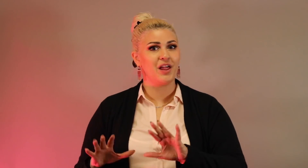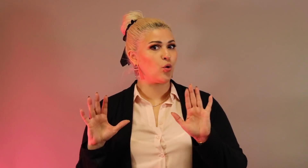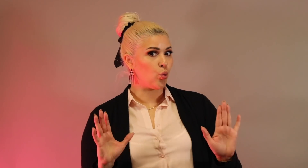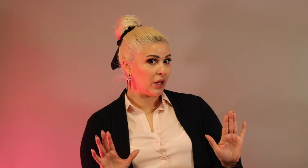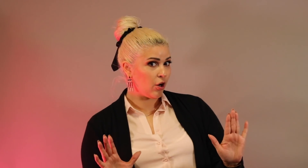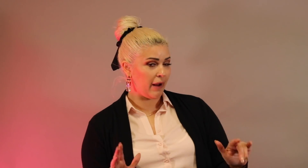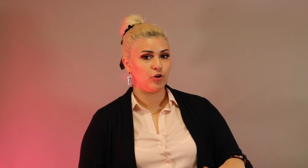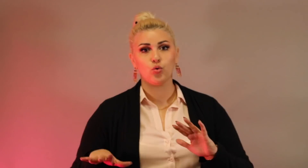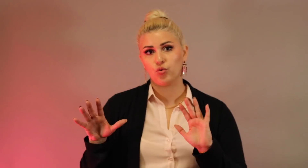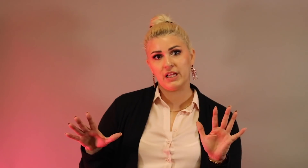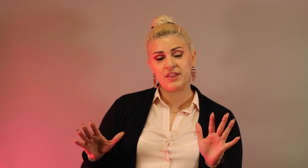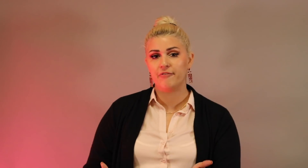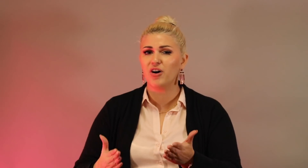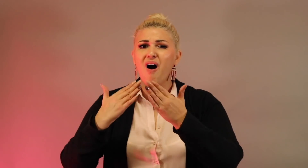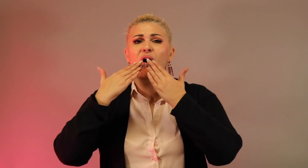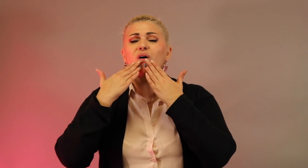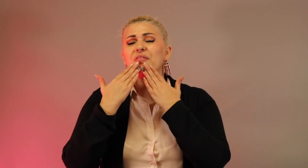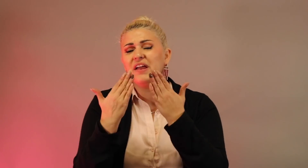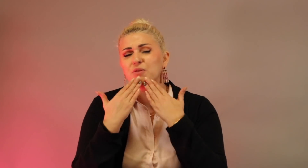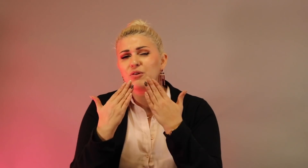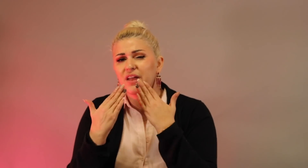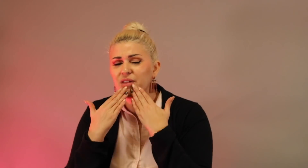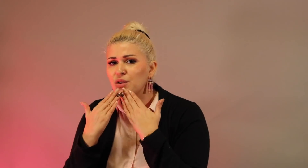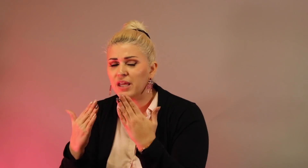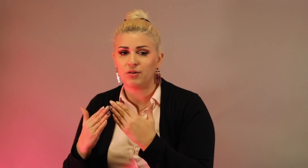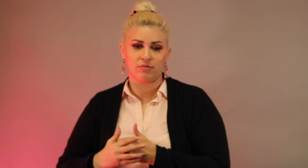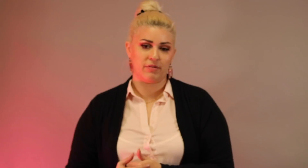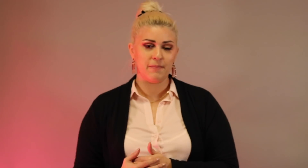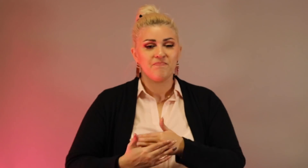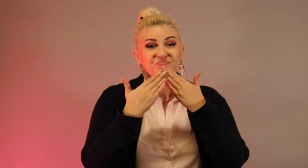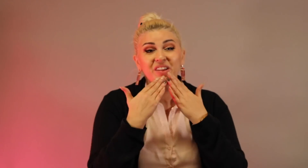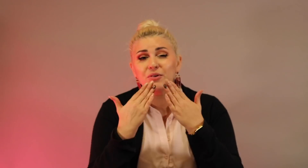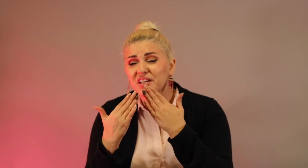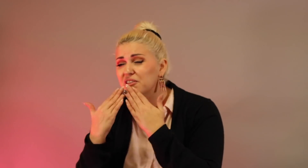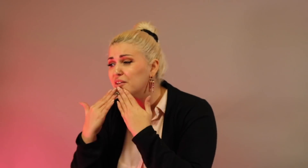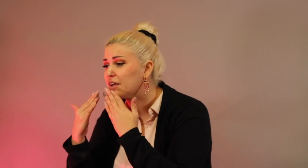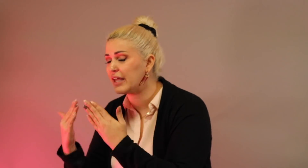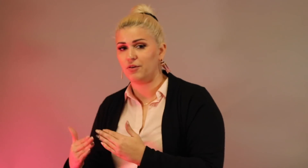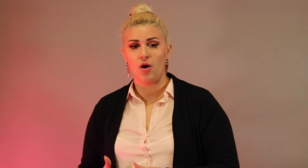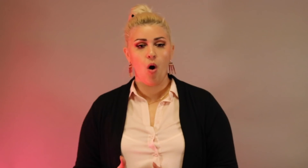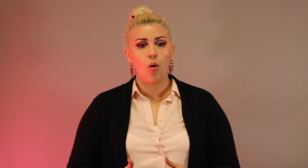if you're like really grateful, really thankful. Oh, thank you, thank you, thank you, thank you, thank you. Thank you, thank you, thank you, thank you.